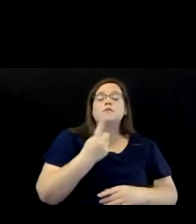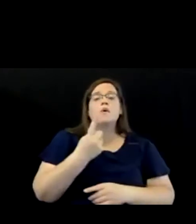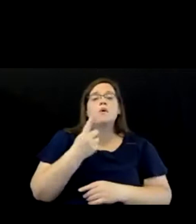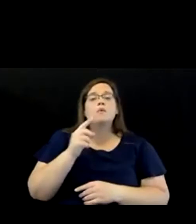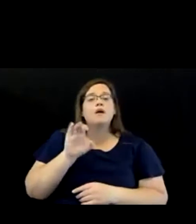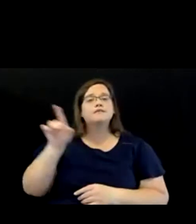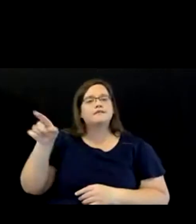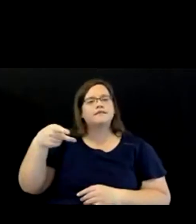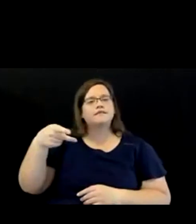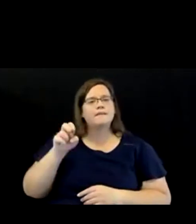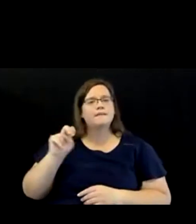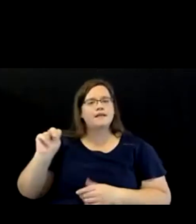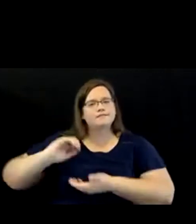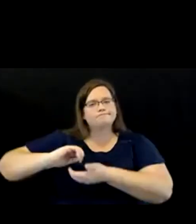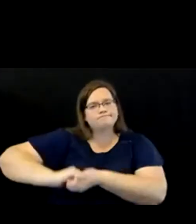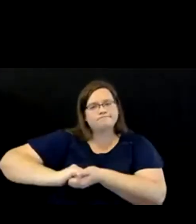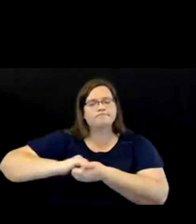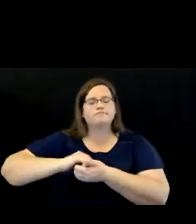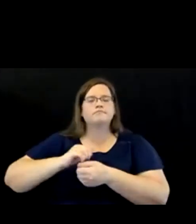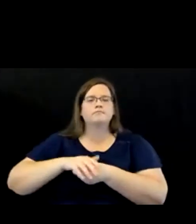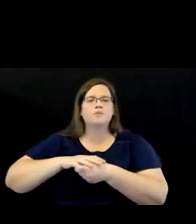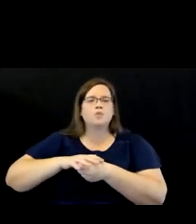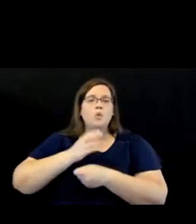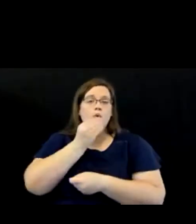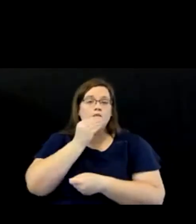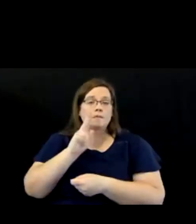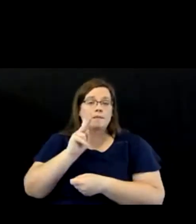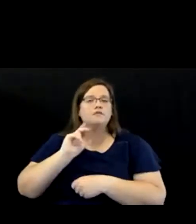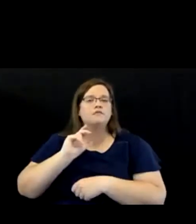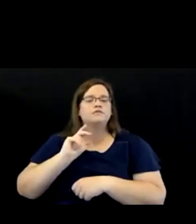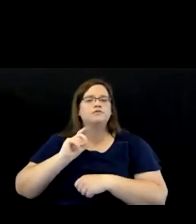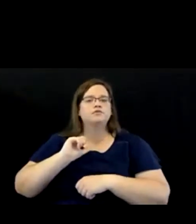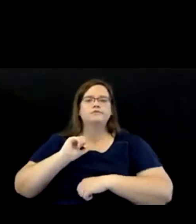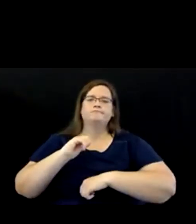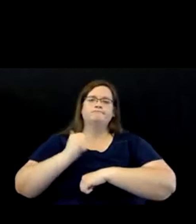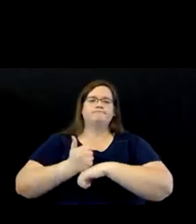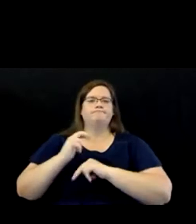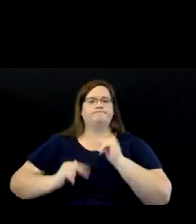partnered with a local food bank to install a ramp. I also know --